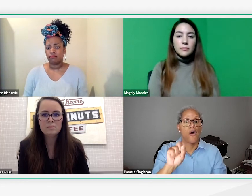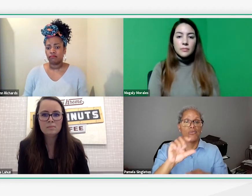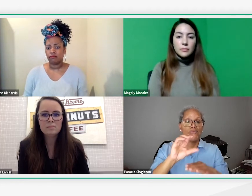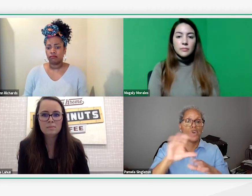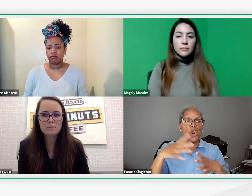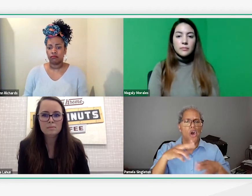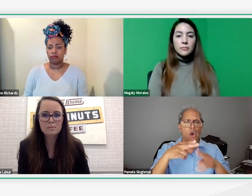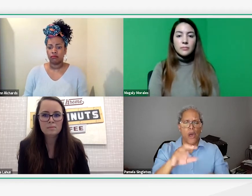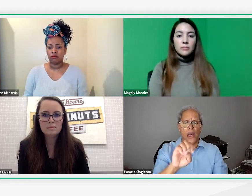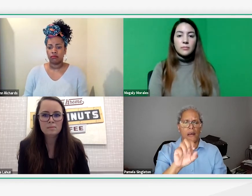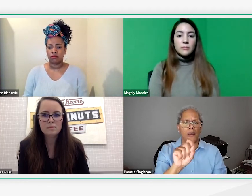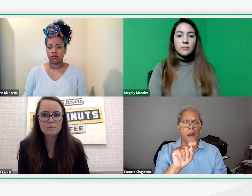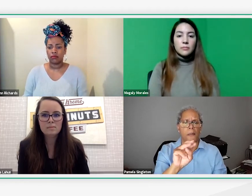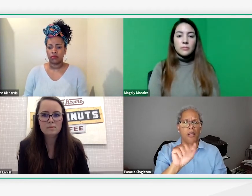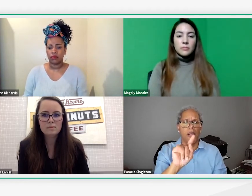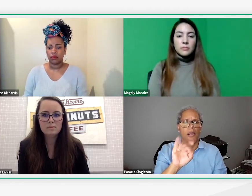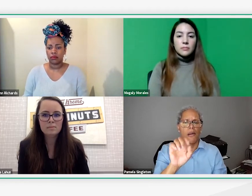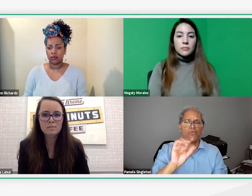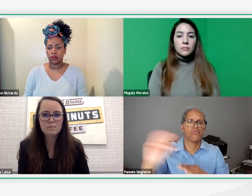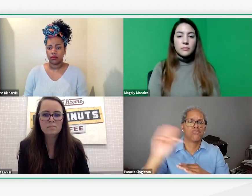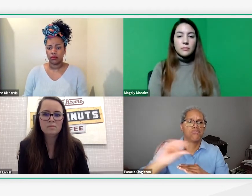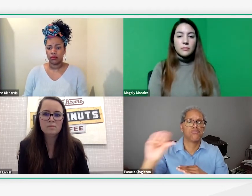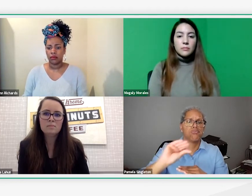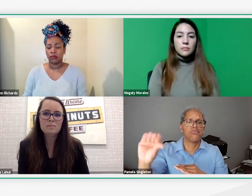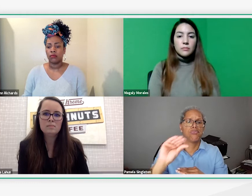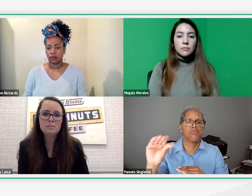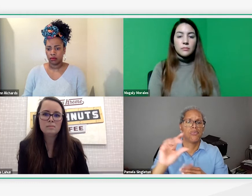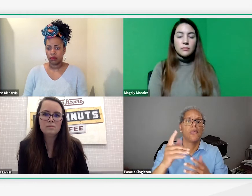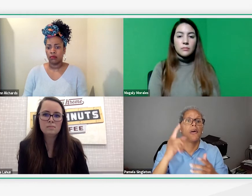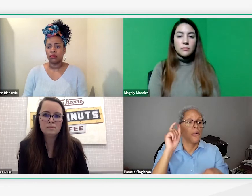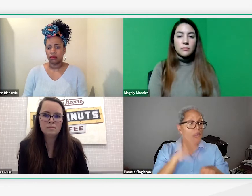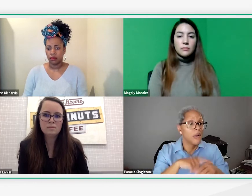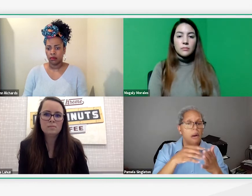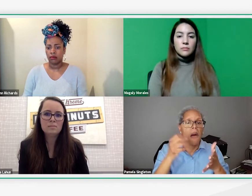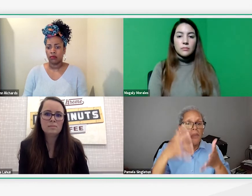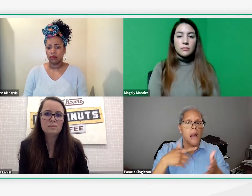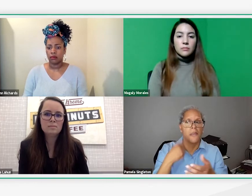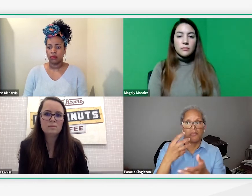Yes, put money away. You know, the IRS lets you pay